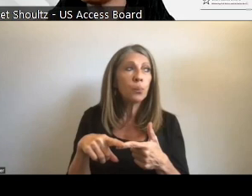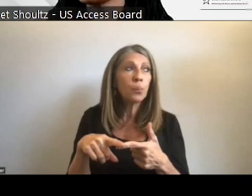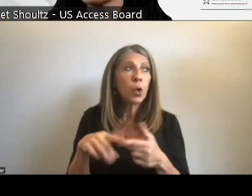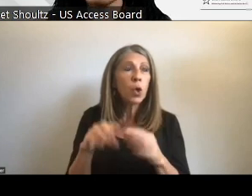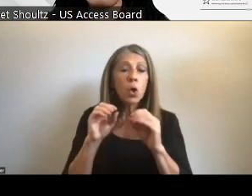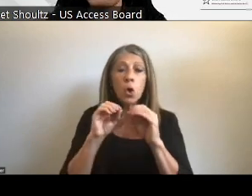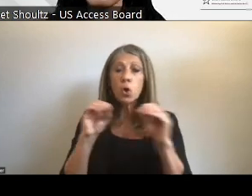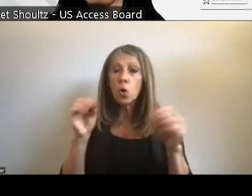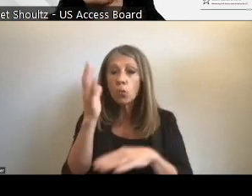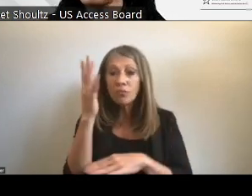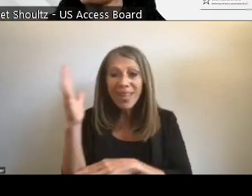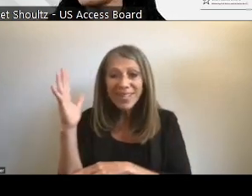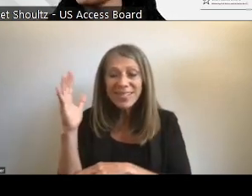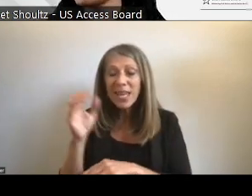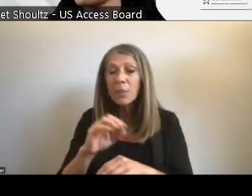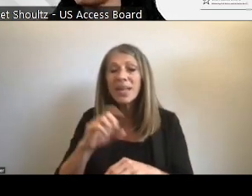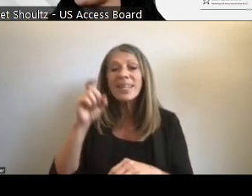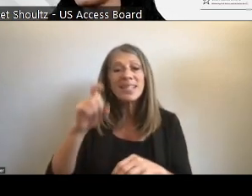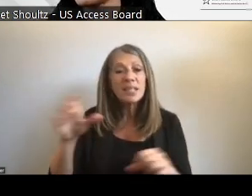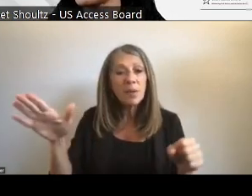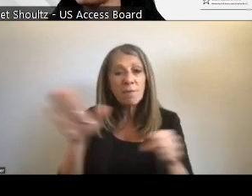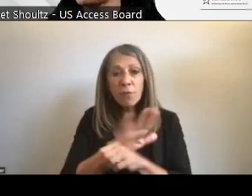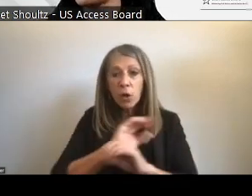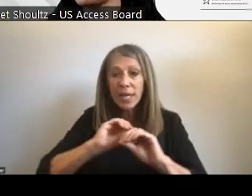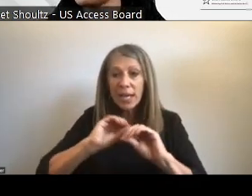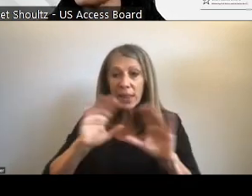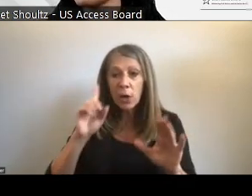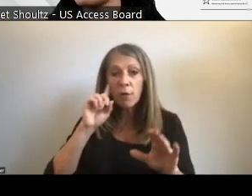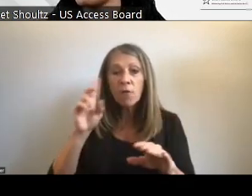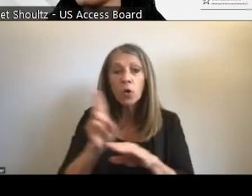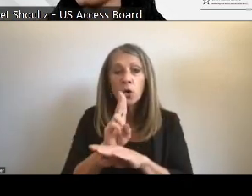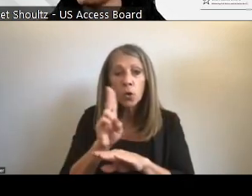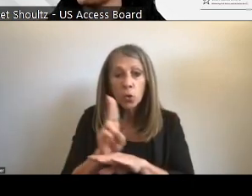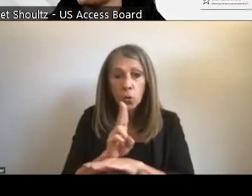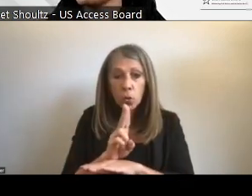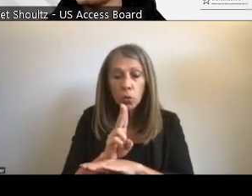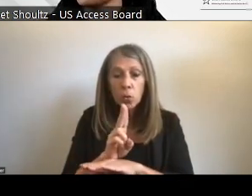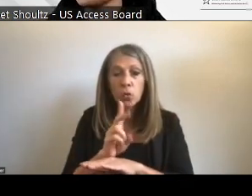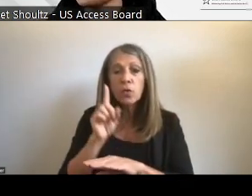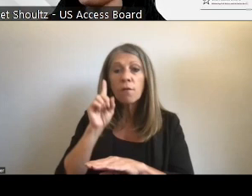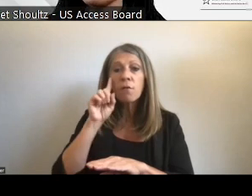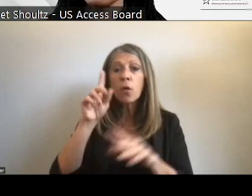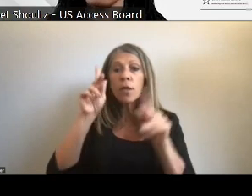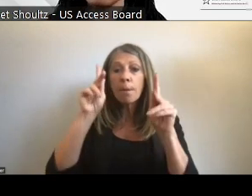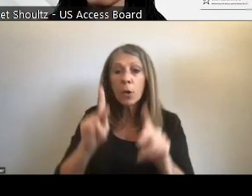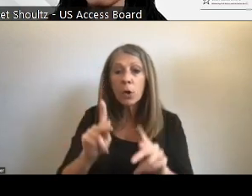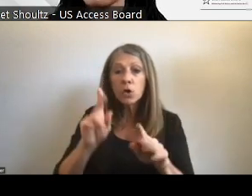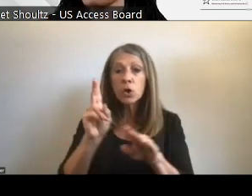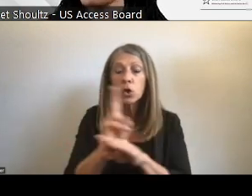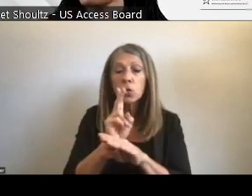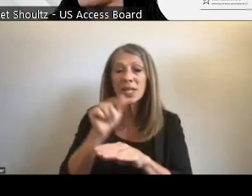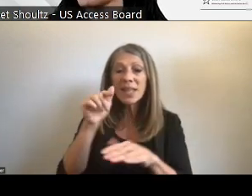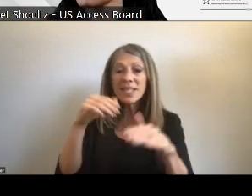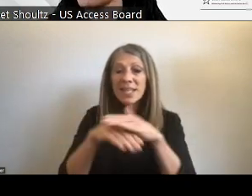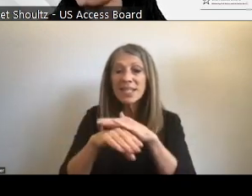no landscaping, it needs to be completely clear for use for the person using this accessible parking